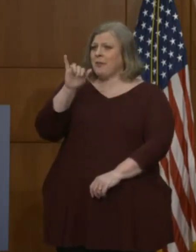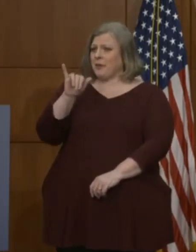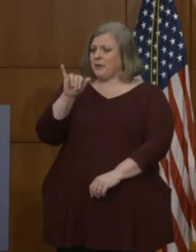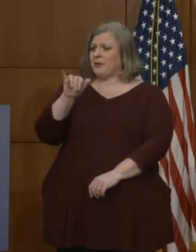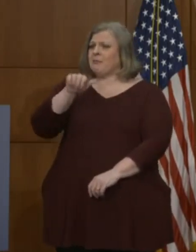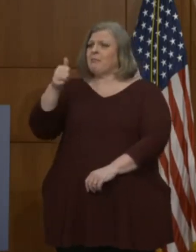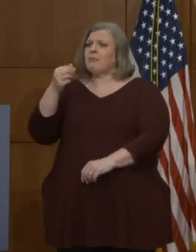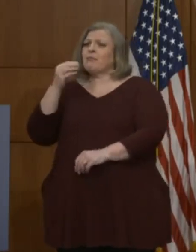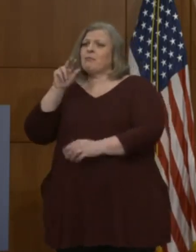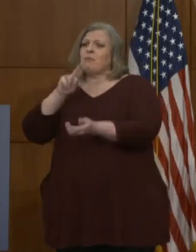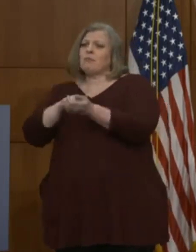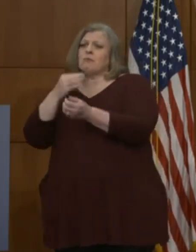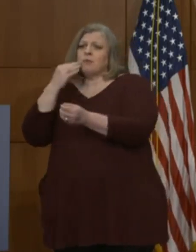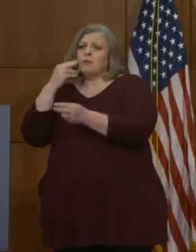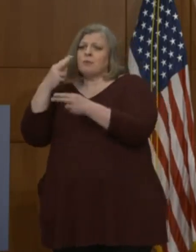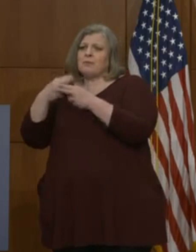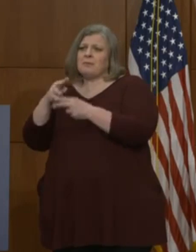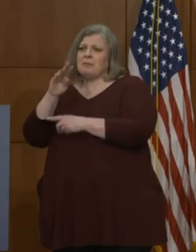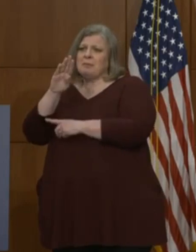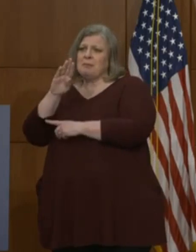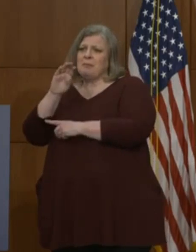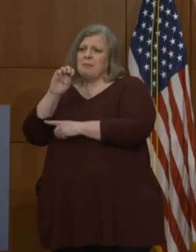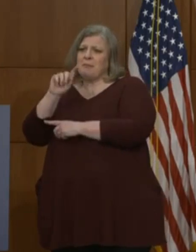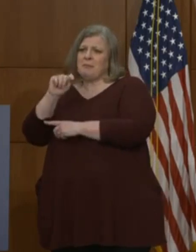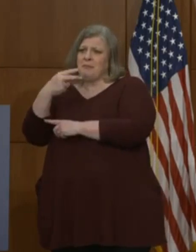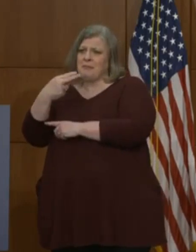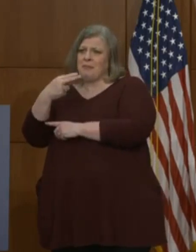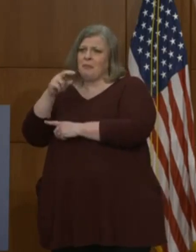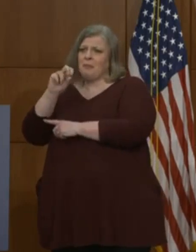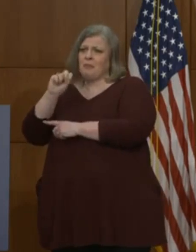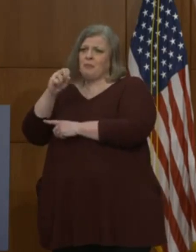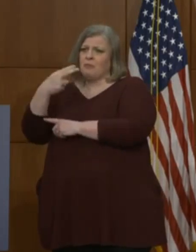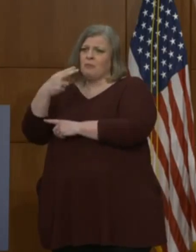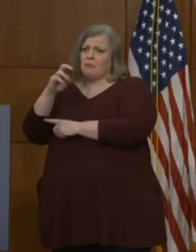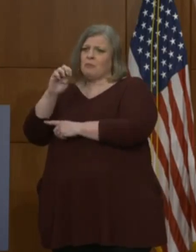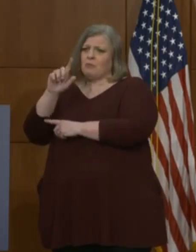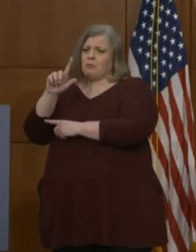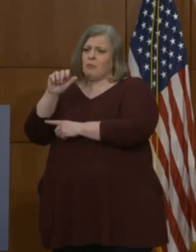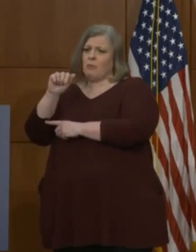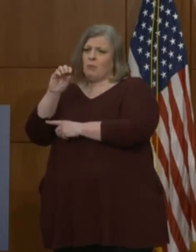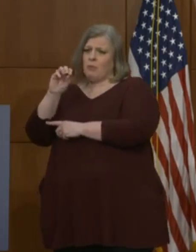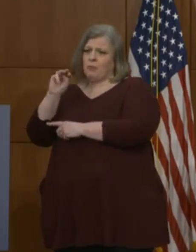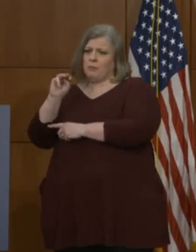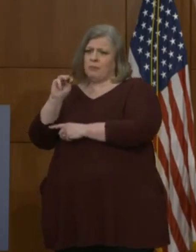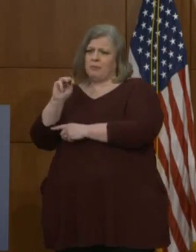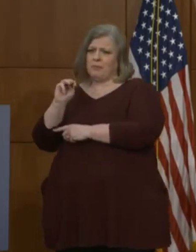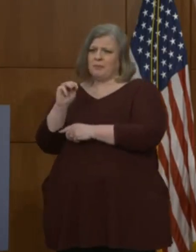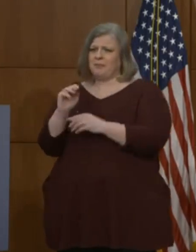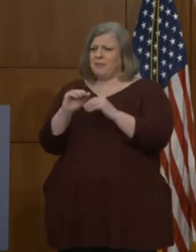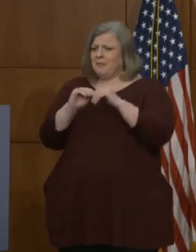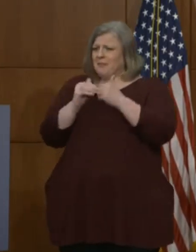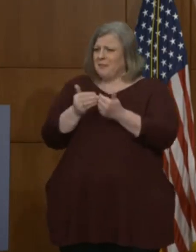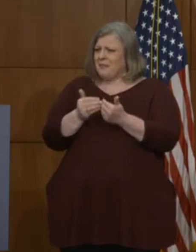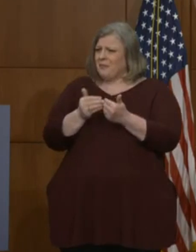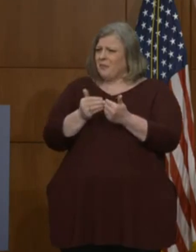PROBLEM AND FUTURE OF THE ACTUAL LOAN YES I AM IN REGULAR ACTUAL LOAN YES I AM IN REGULAR LOOKING YOU TELL US ABOUT THAT LOOKING YOU TELL US ABOUT THAT AND WHAT THE TASK FORCE MAYBE AND WHAT THE TASK FORCE MAYBE DOING TO HELP. MAKE SURE THAT DOING TO HELP. MAKE SURE THAT DOESN’T BECOME A FAD IS